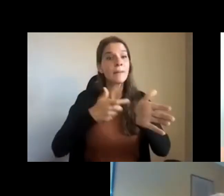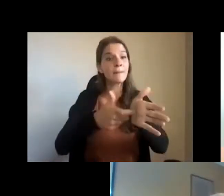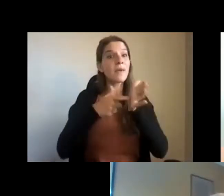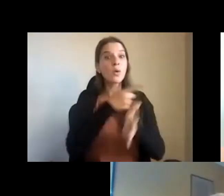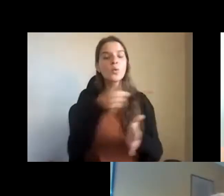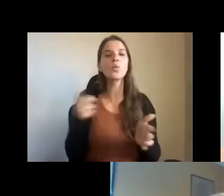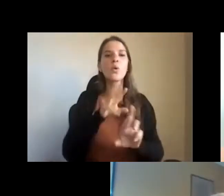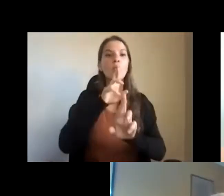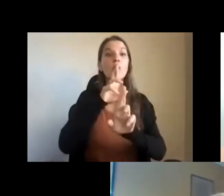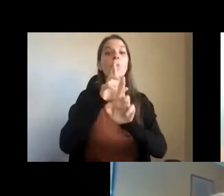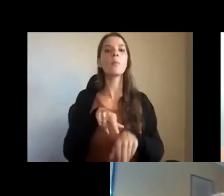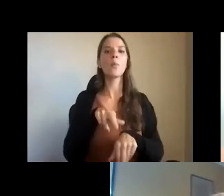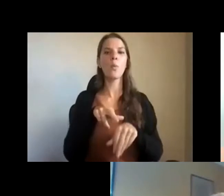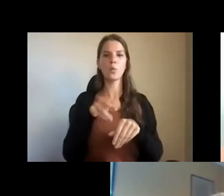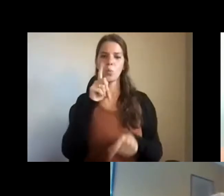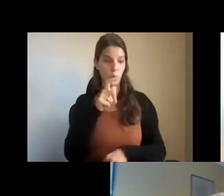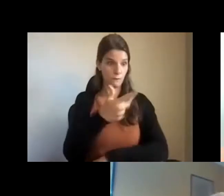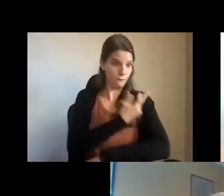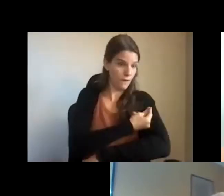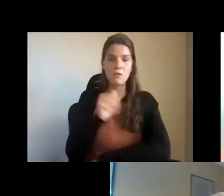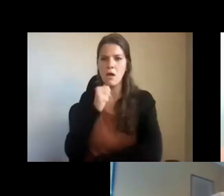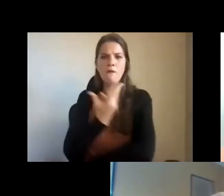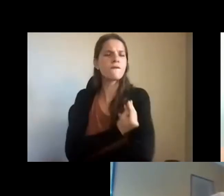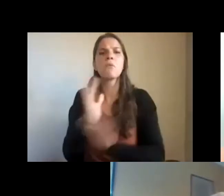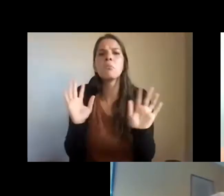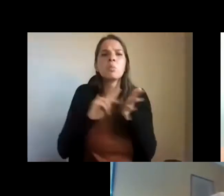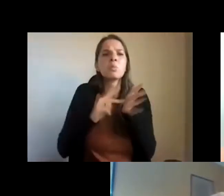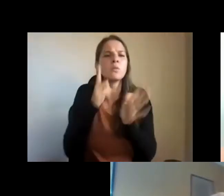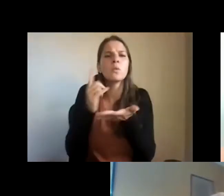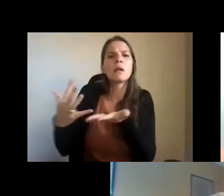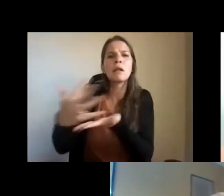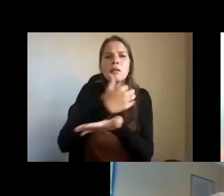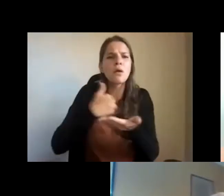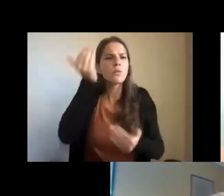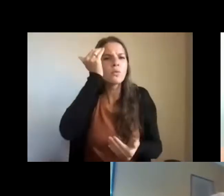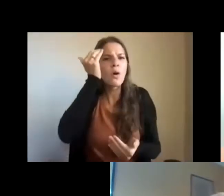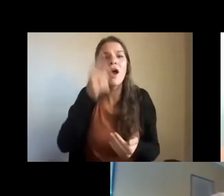vaccination status. Because we wanted to understand. Dr. Branche you didn't talk about this, but like